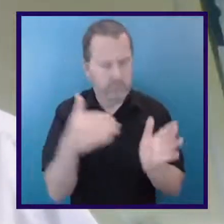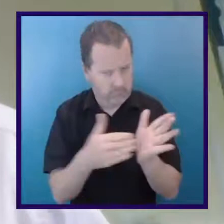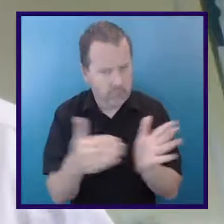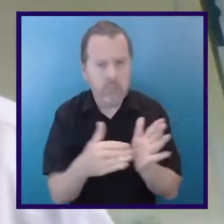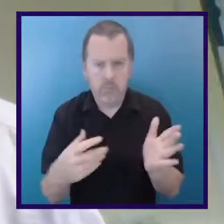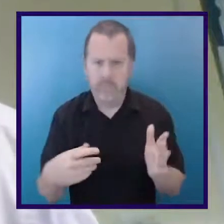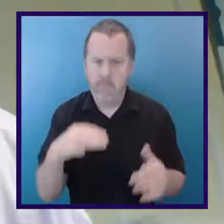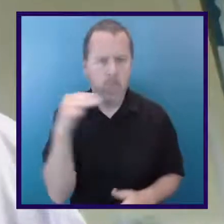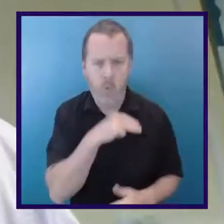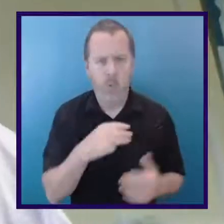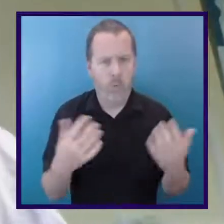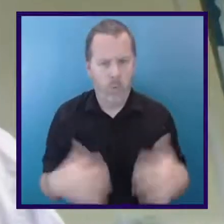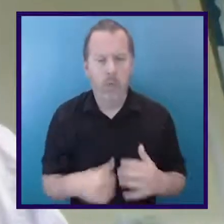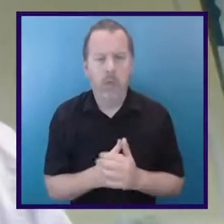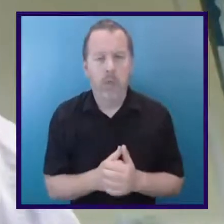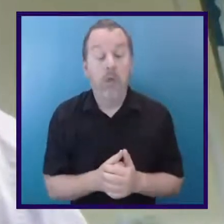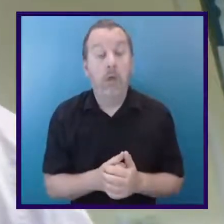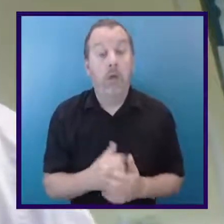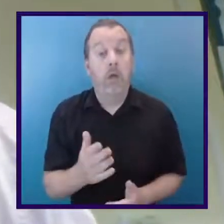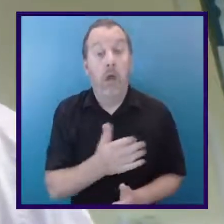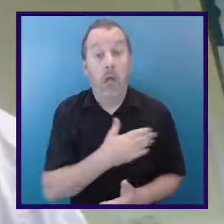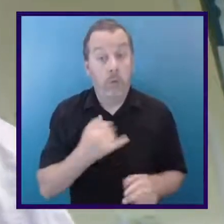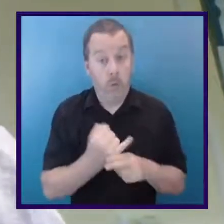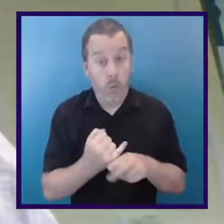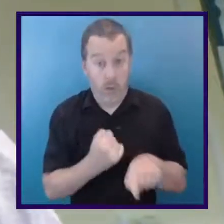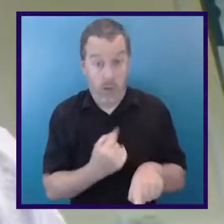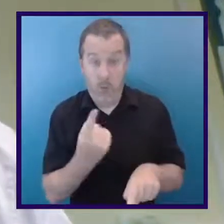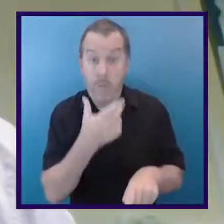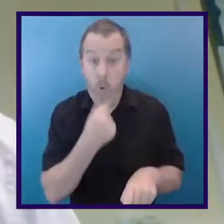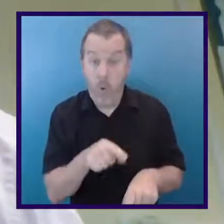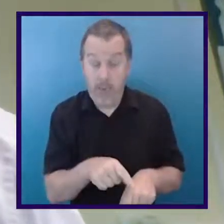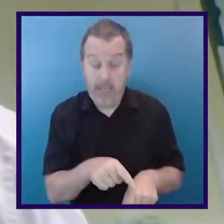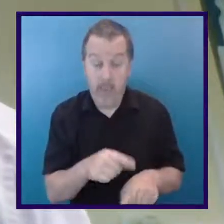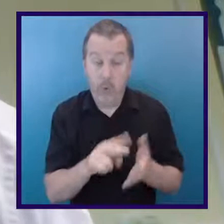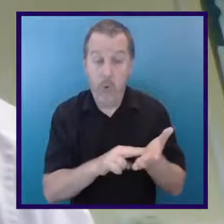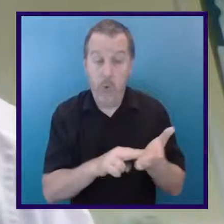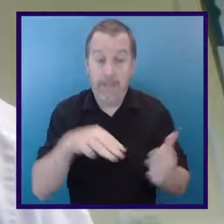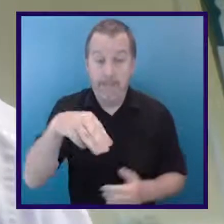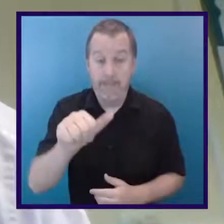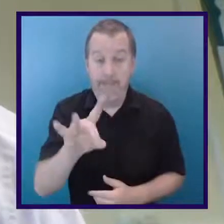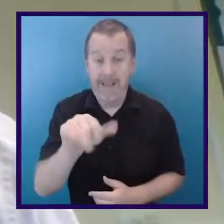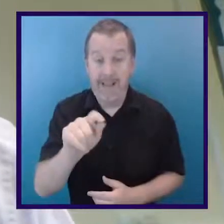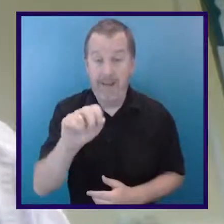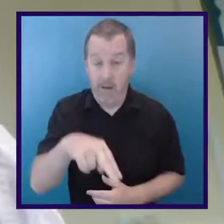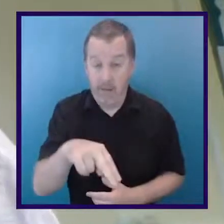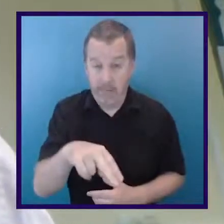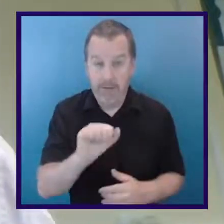I think it would actually be very important. For example we have wee boy in our school who uses Makaton and his classmates use Makaton